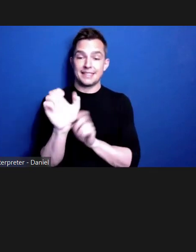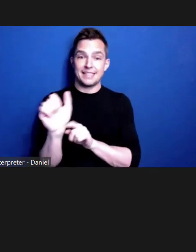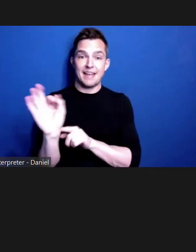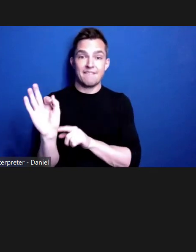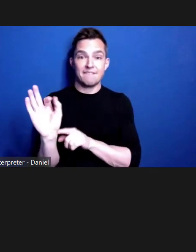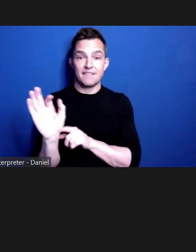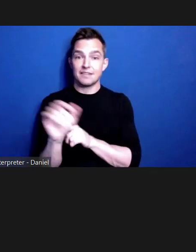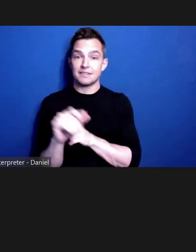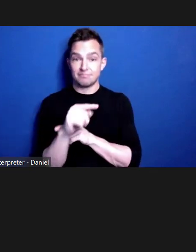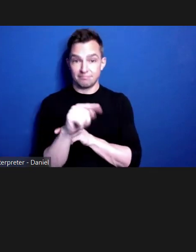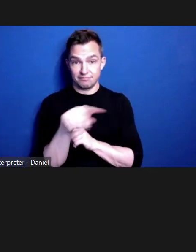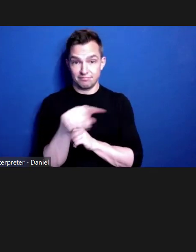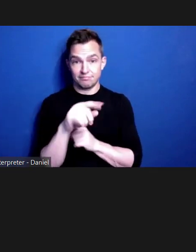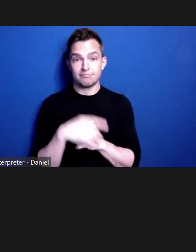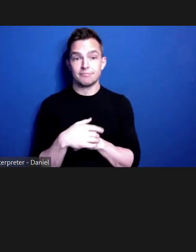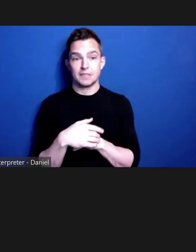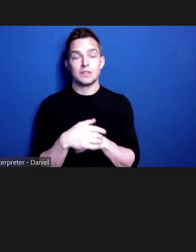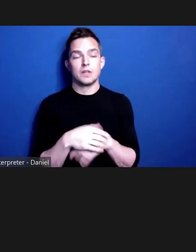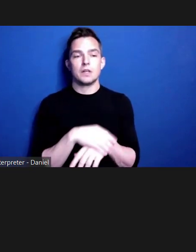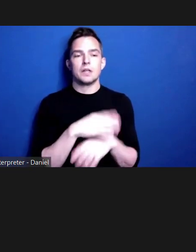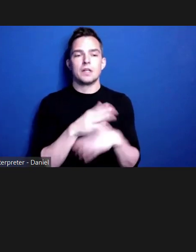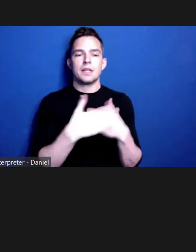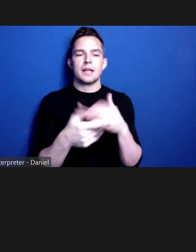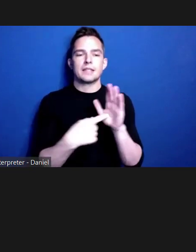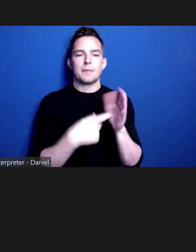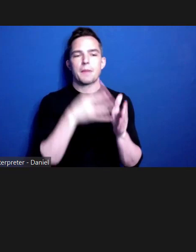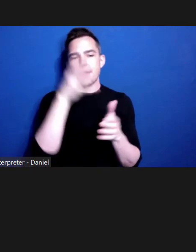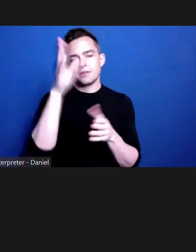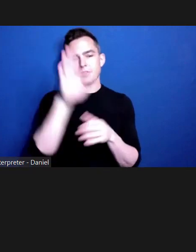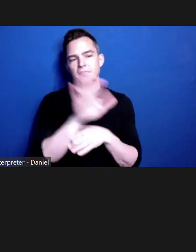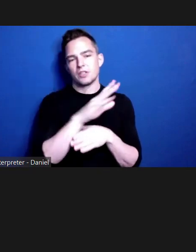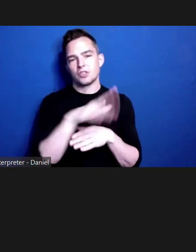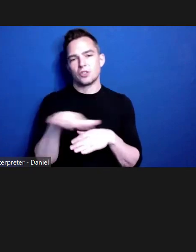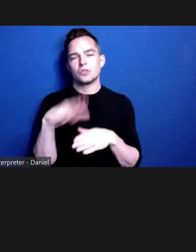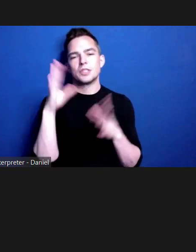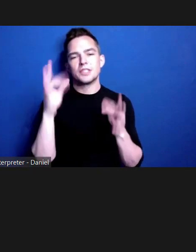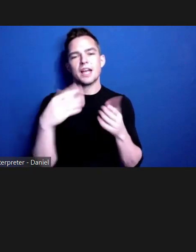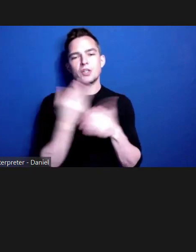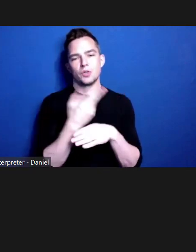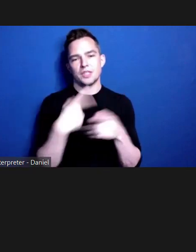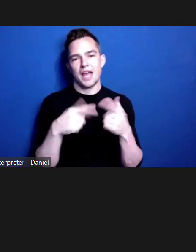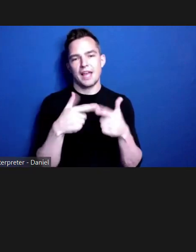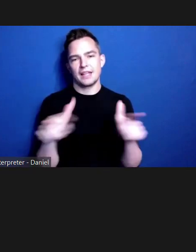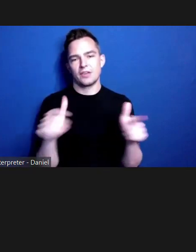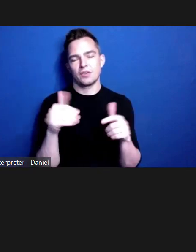elected to use Sign Language as their mode of communication or their primary mode of communication.